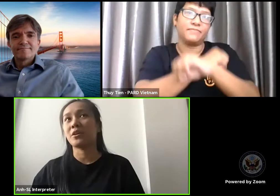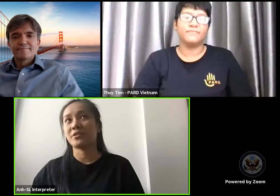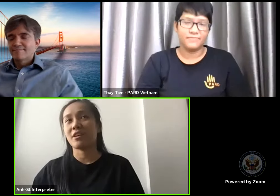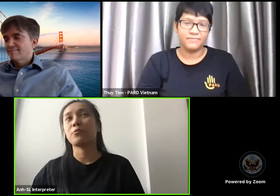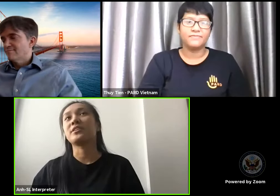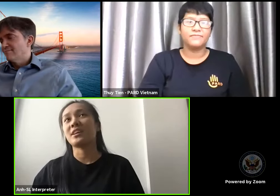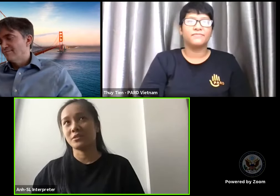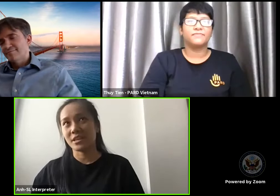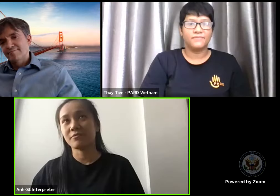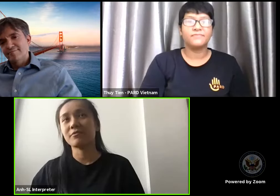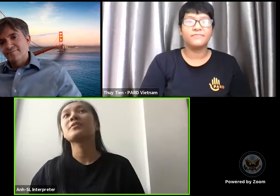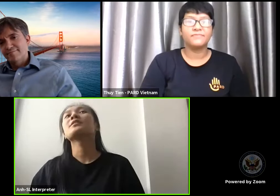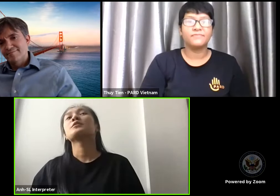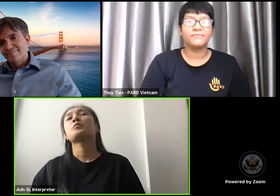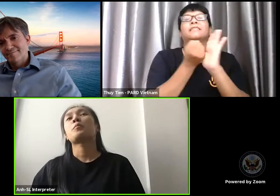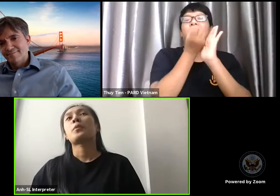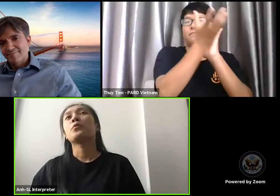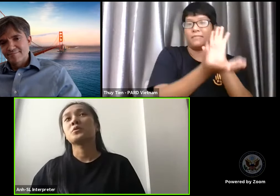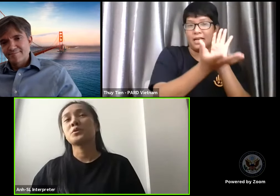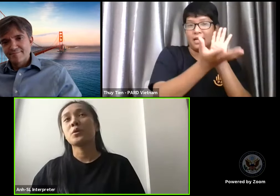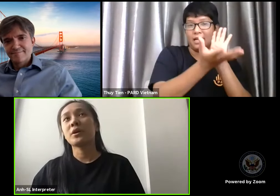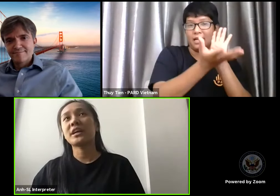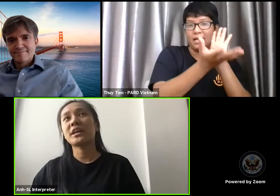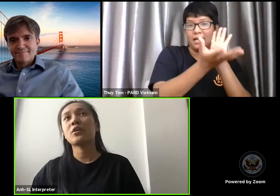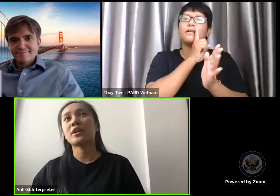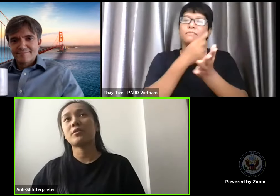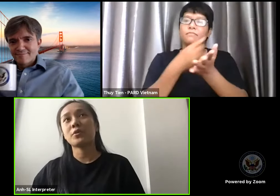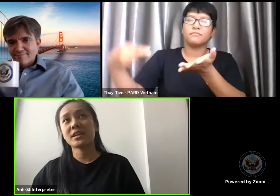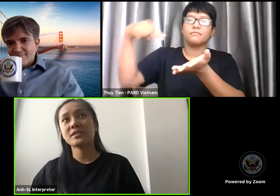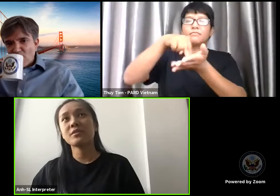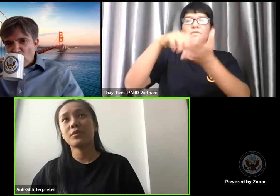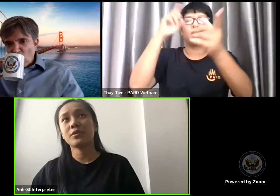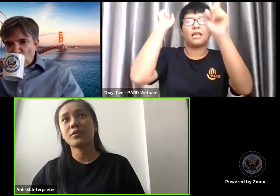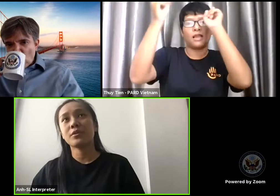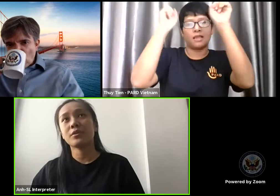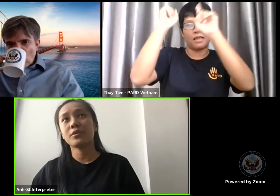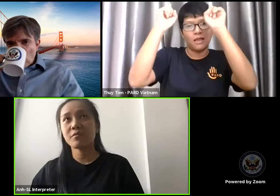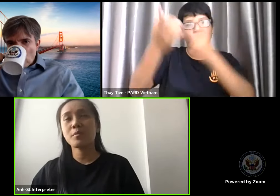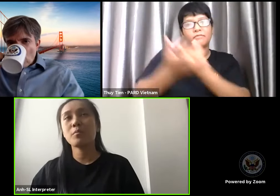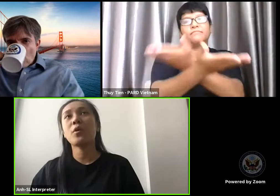about that without it. We're also working on advocacy for the rights of their people